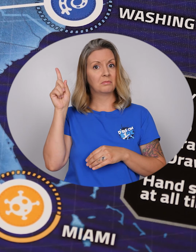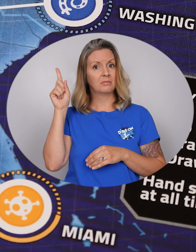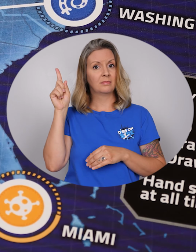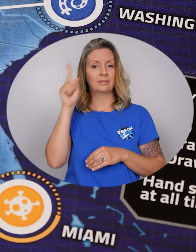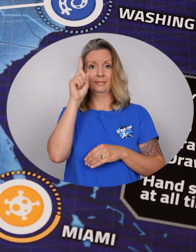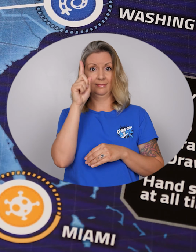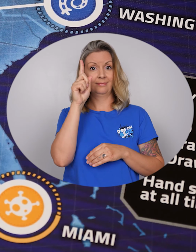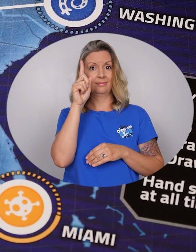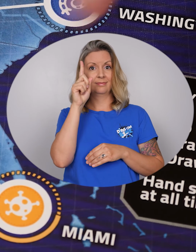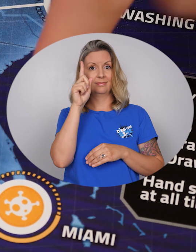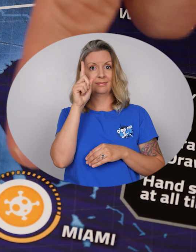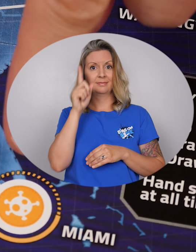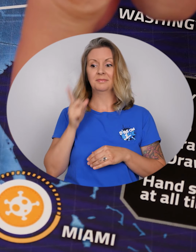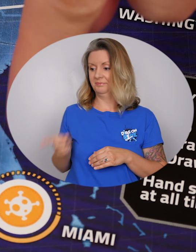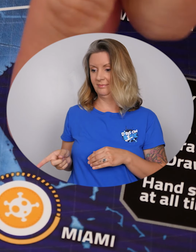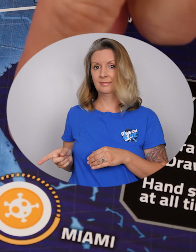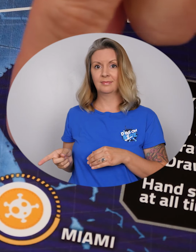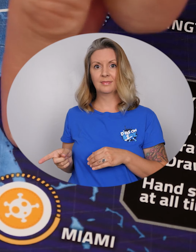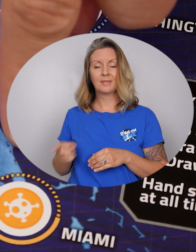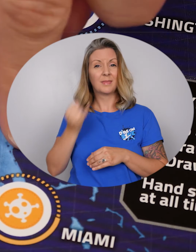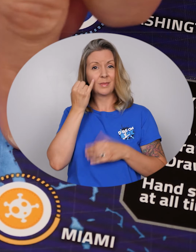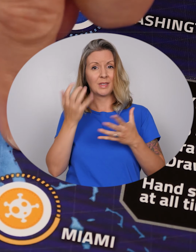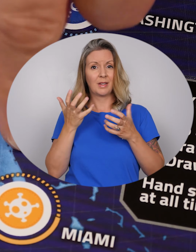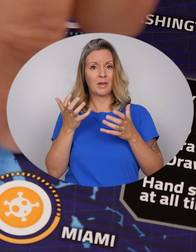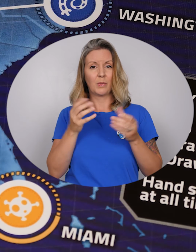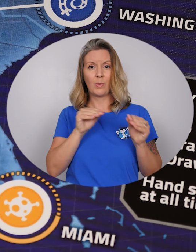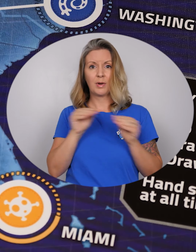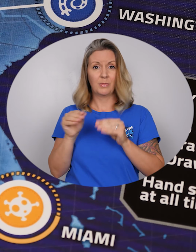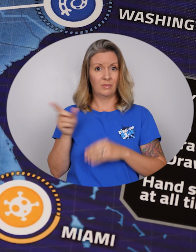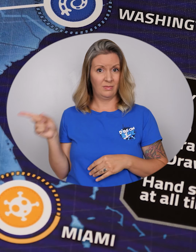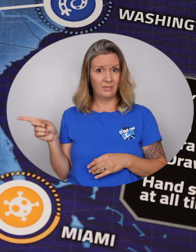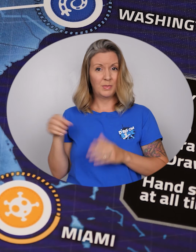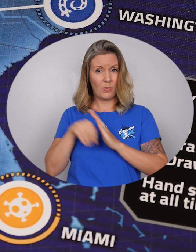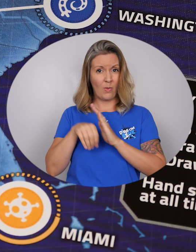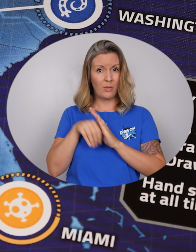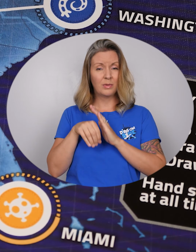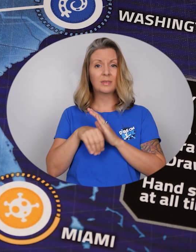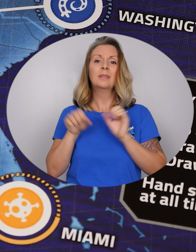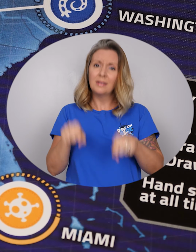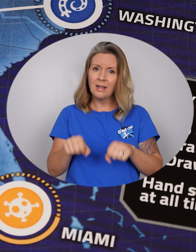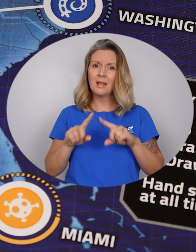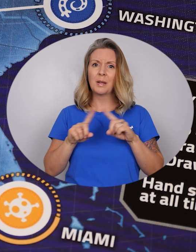Indianapolis, Washington or Miami. If they wanted to go to New Orleans, they could, but